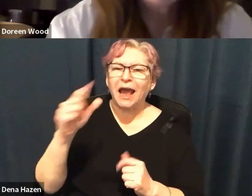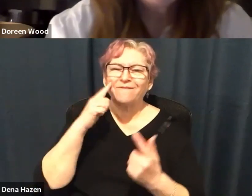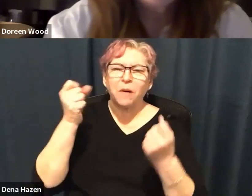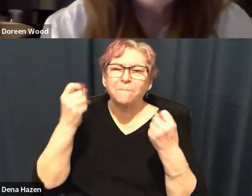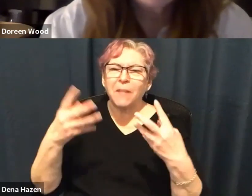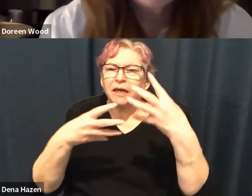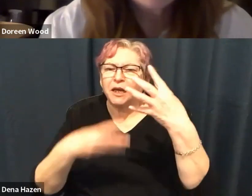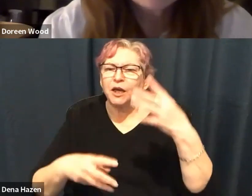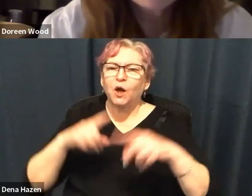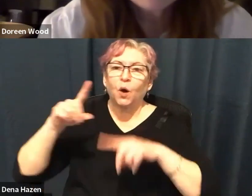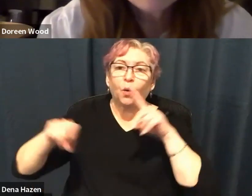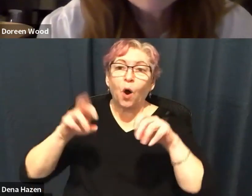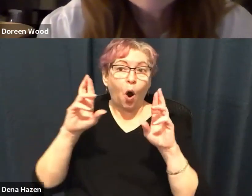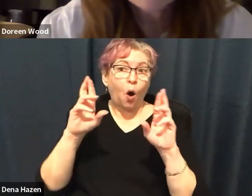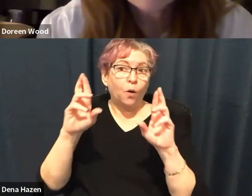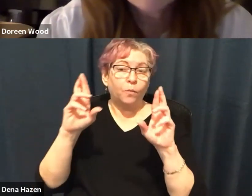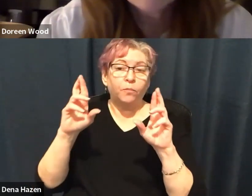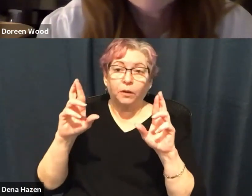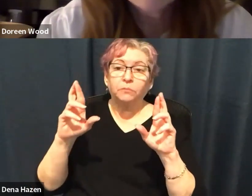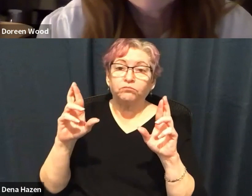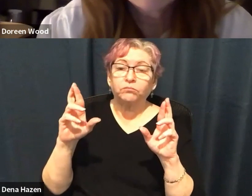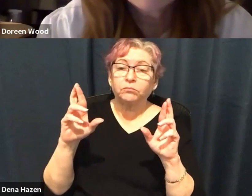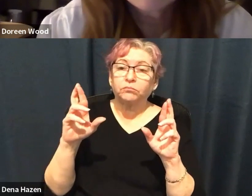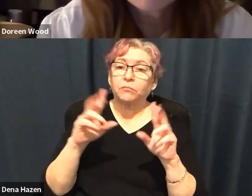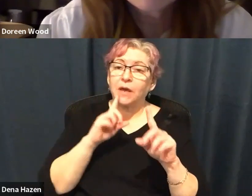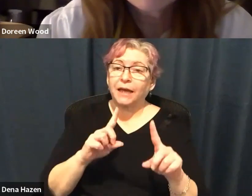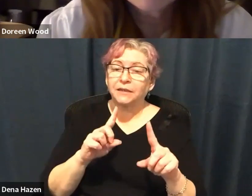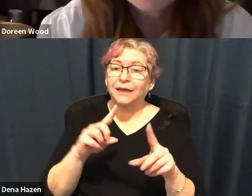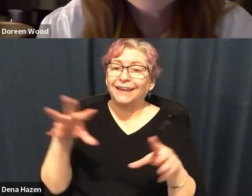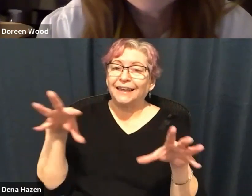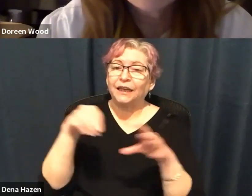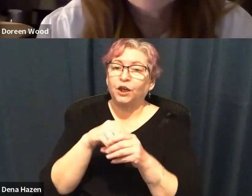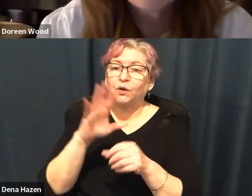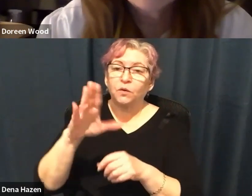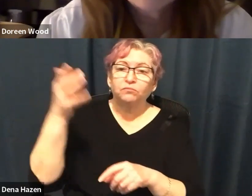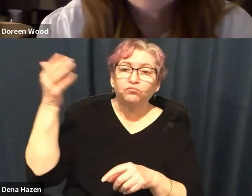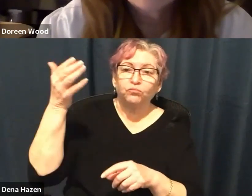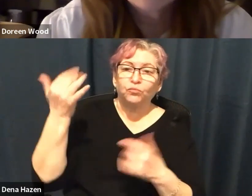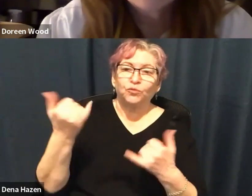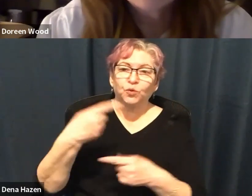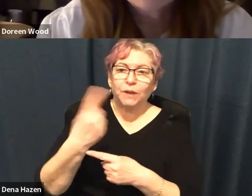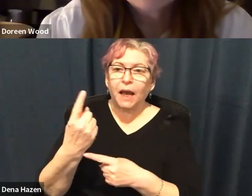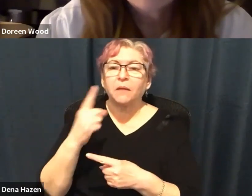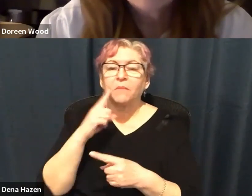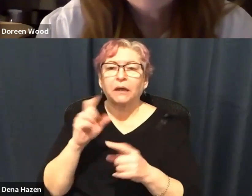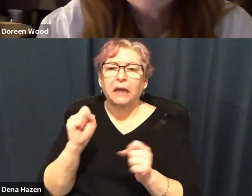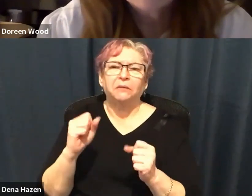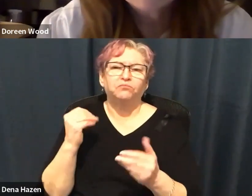we hope we answered in the presentation, but we can go through them step by step.